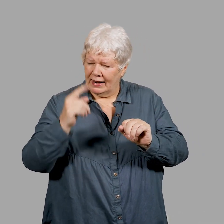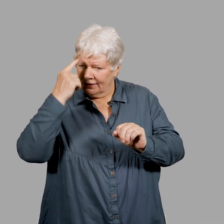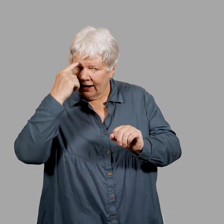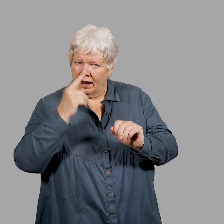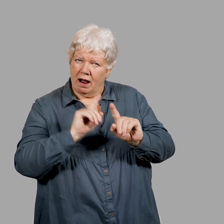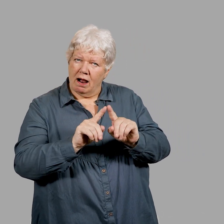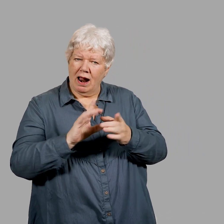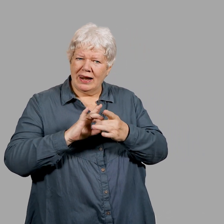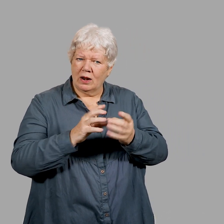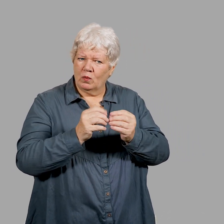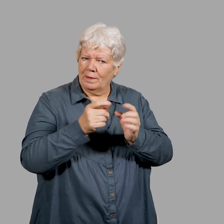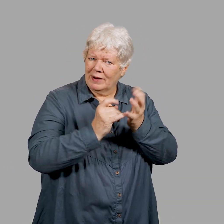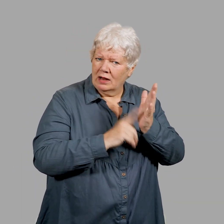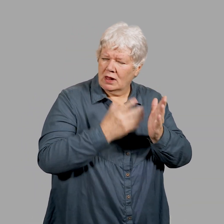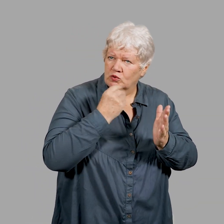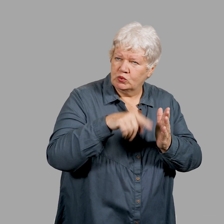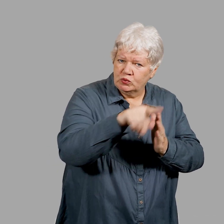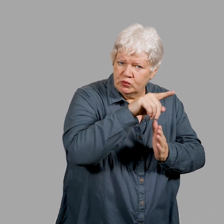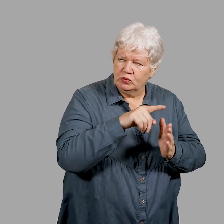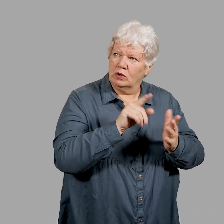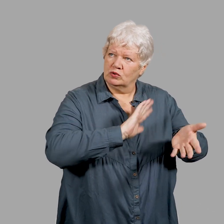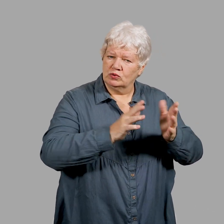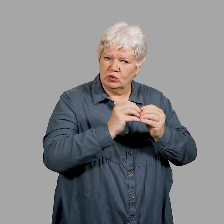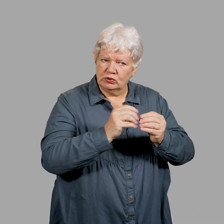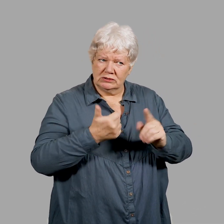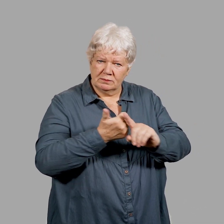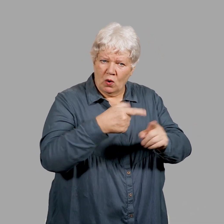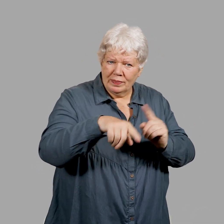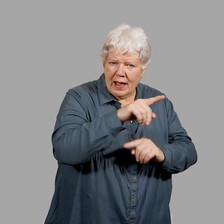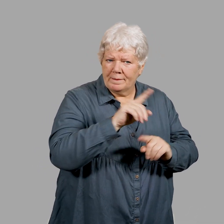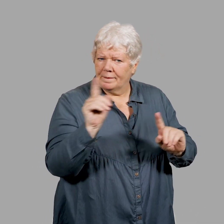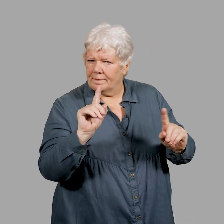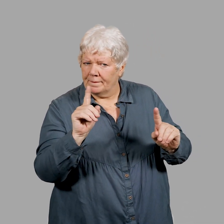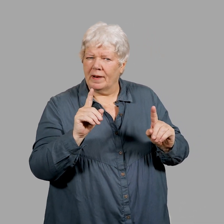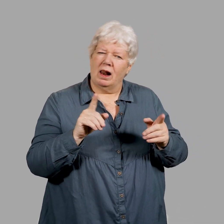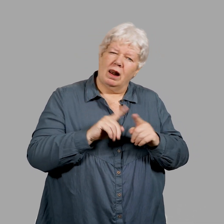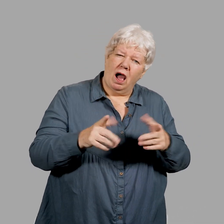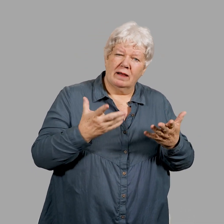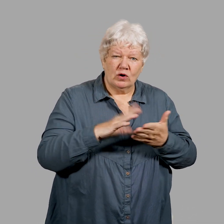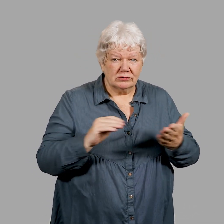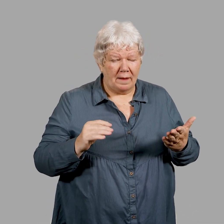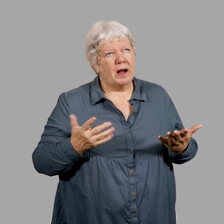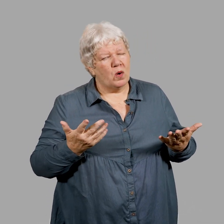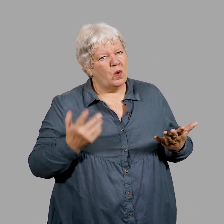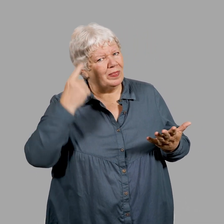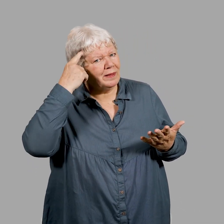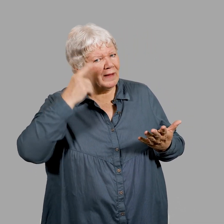they dealt with in supporting students who use BSL as their first language. This included looking at instances of